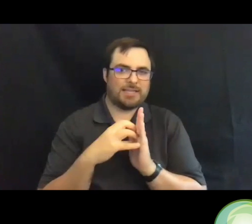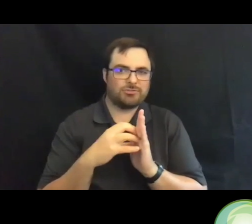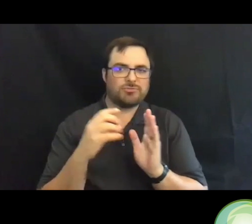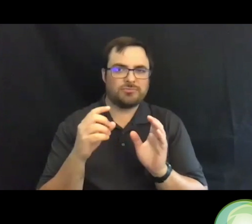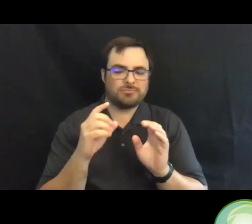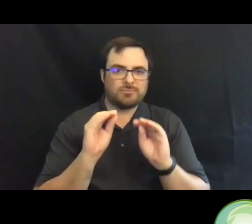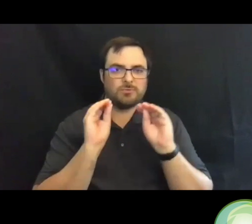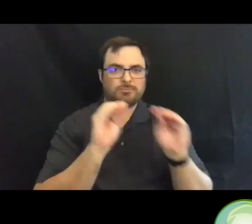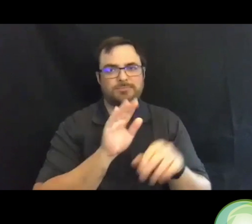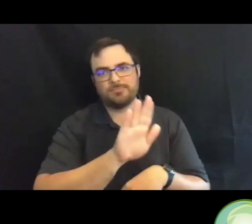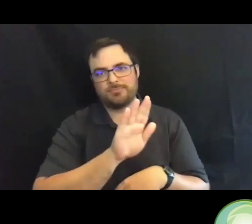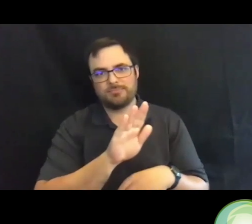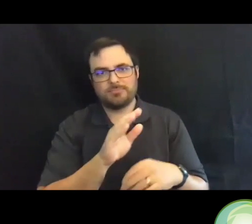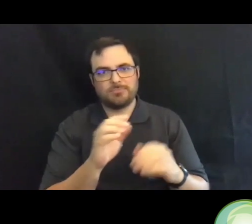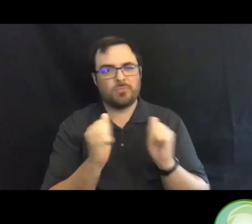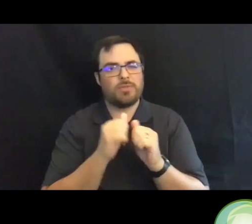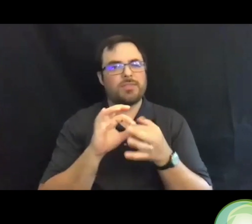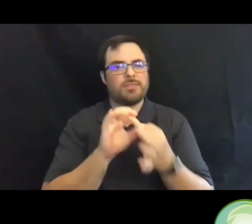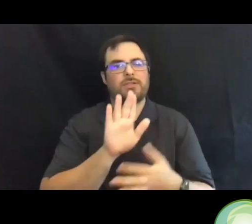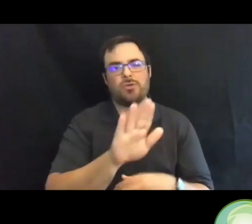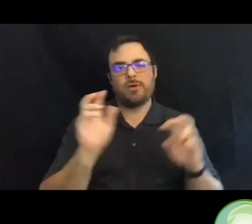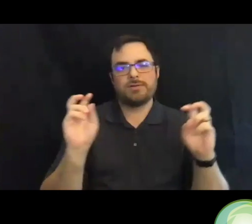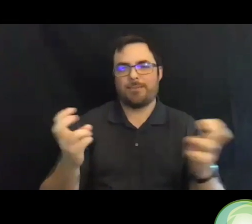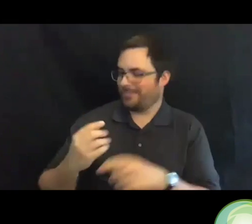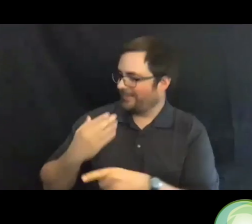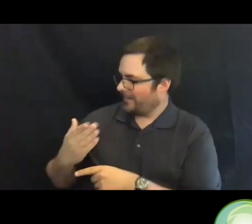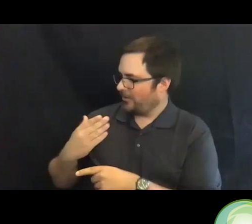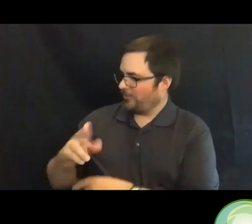your topic today.